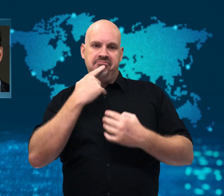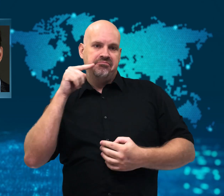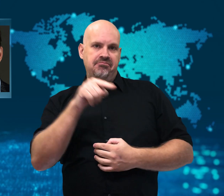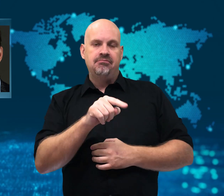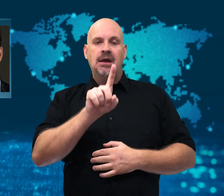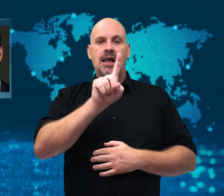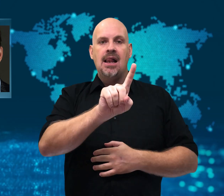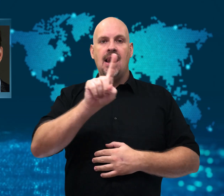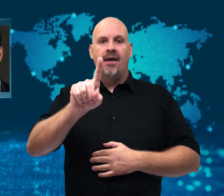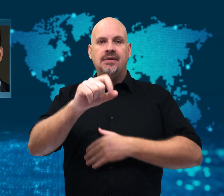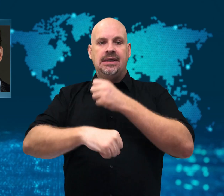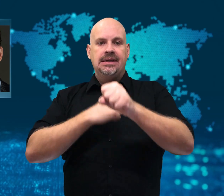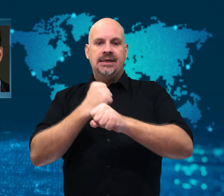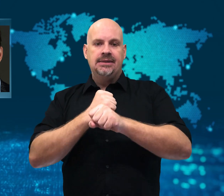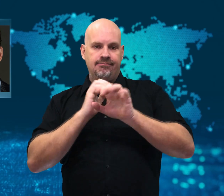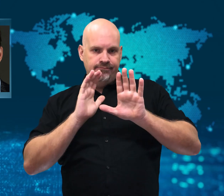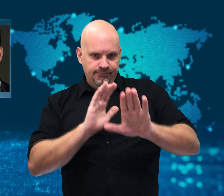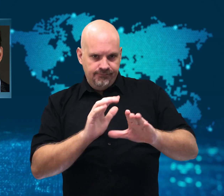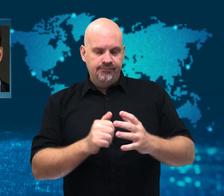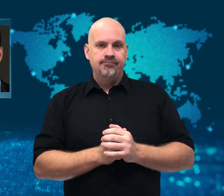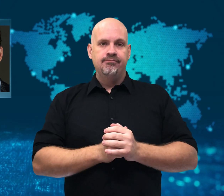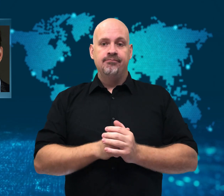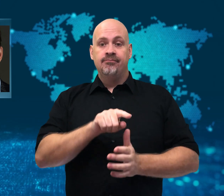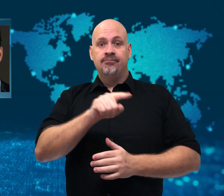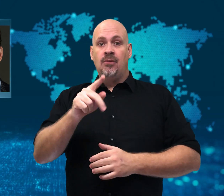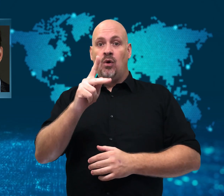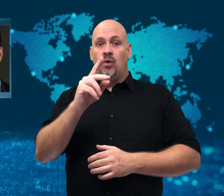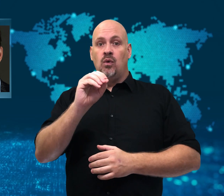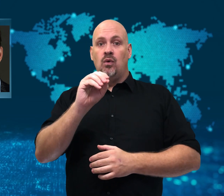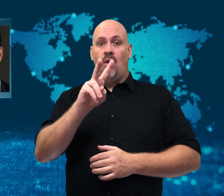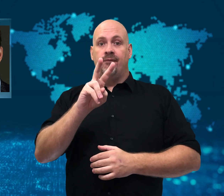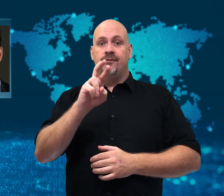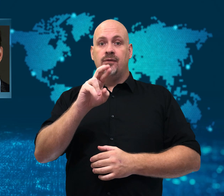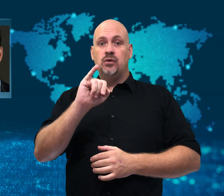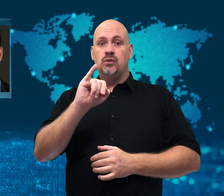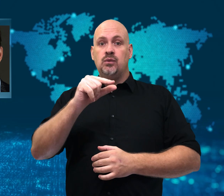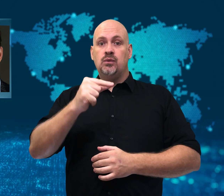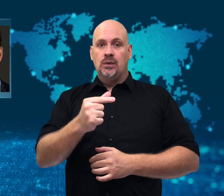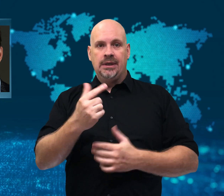Spavor was sentenced to 11 years in jail;